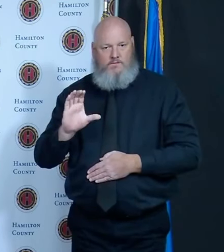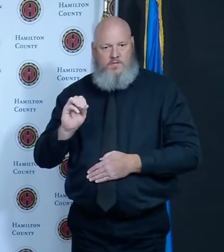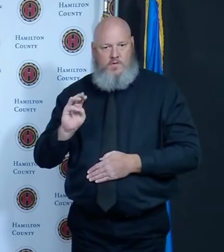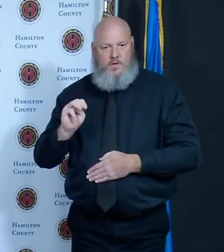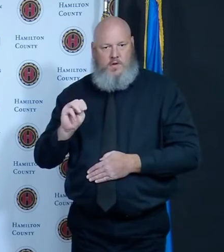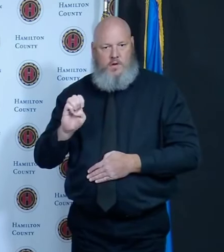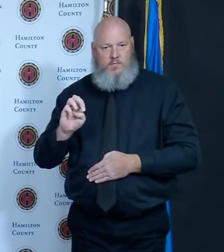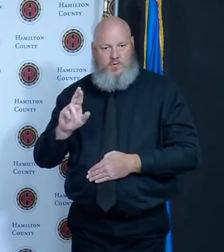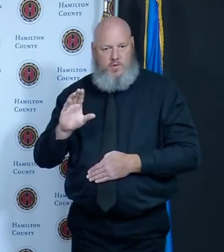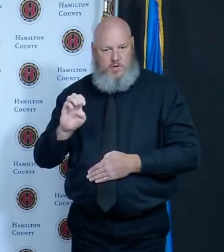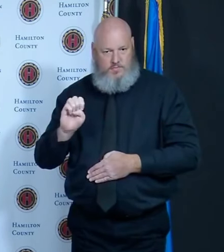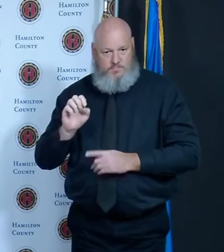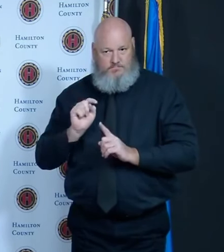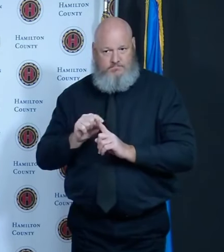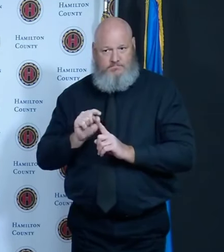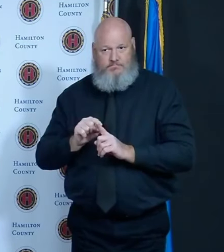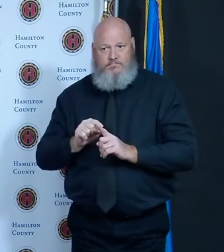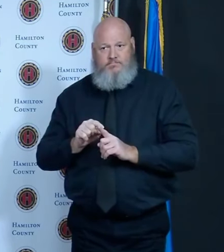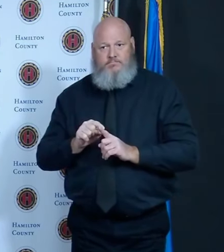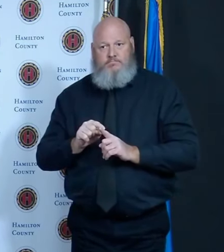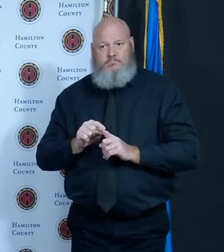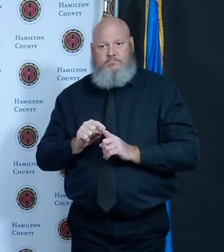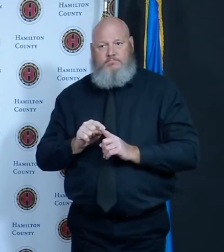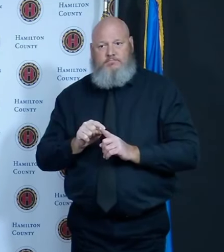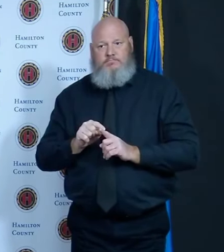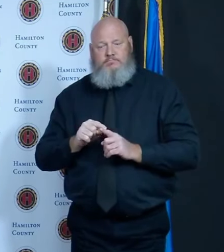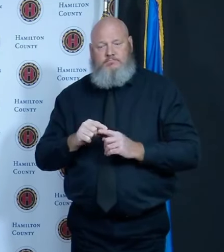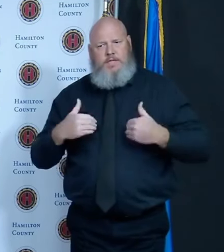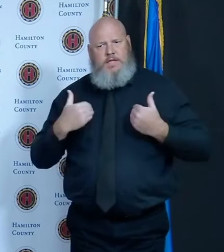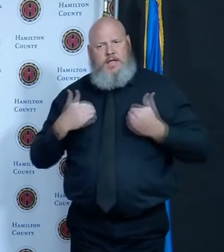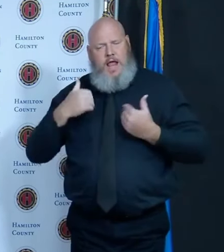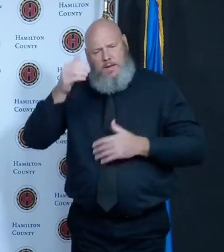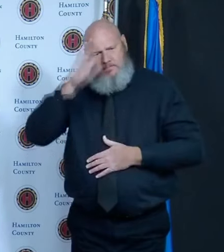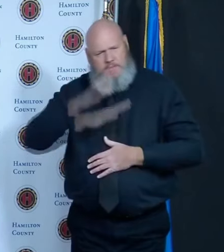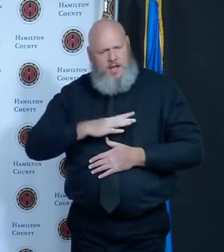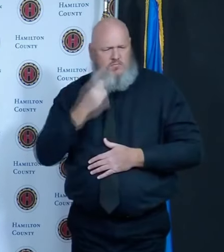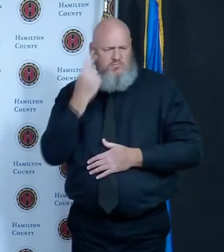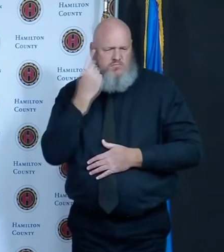other than from my kids and so I said who are you with again and he said you